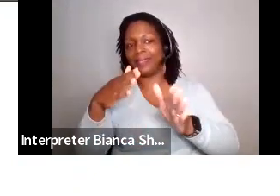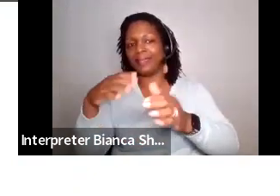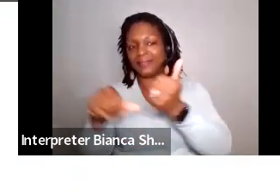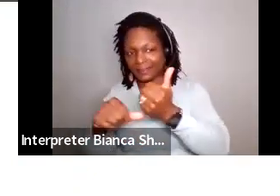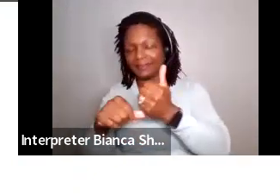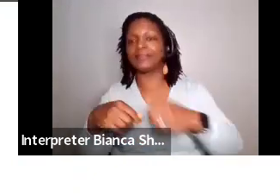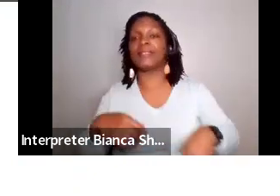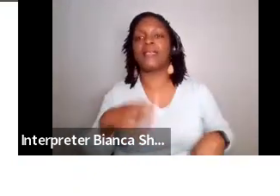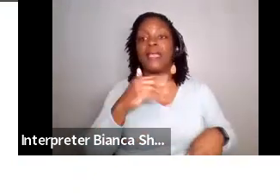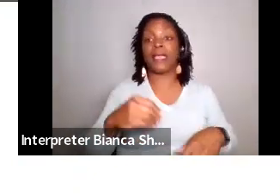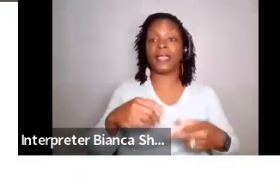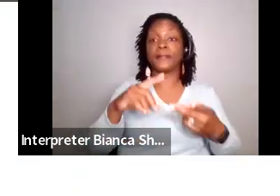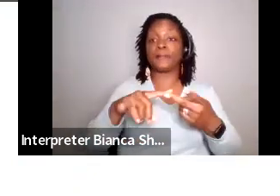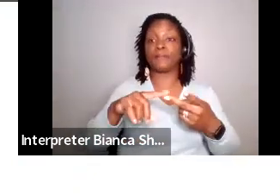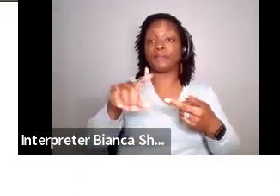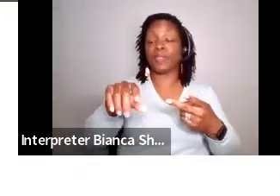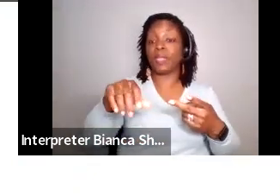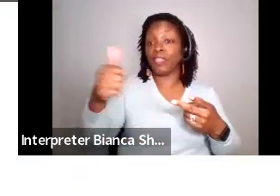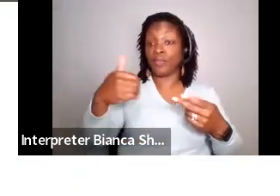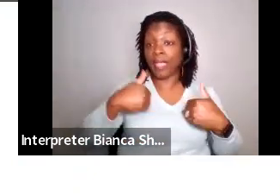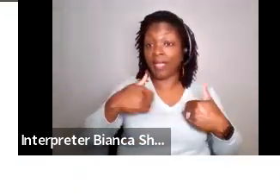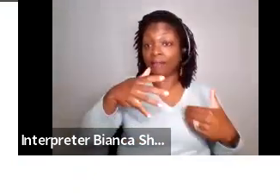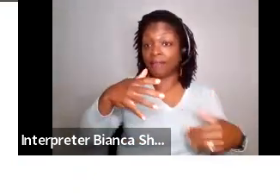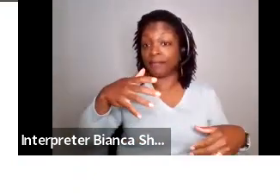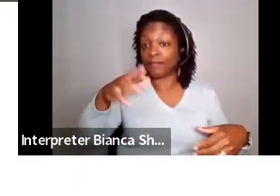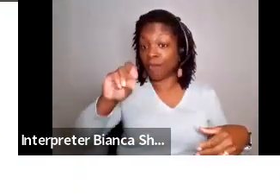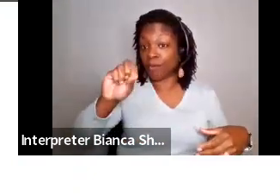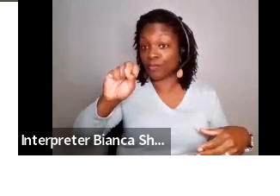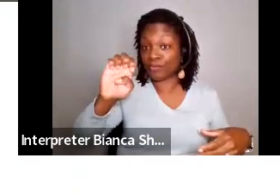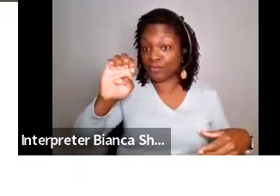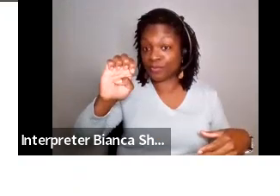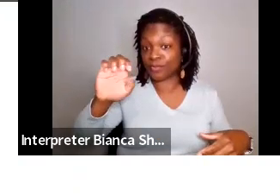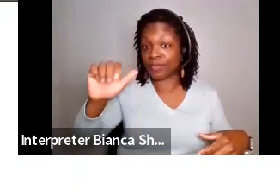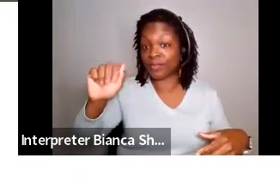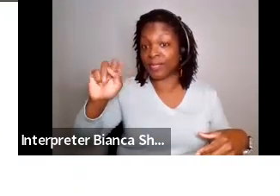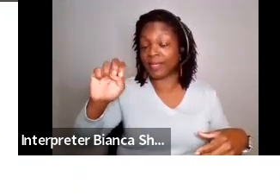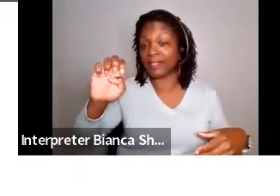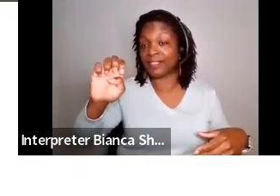have rows, Angelo, c. I think I got your name right rose you're correct.